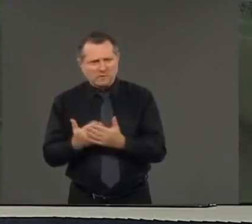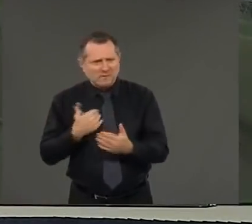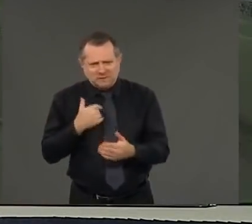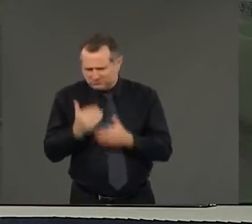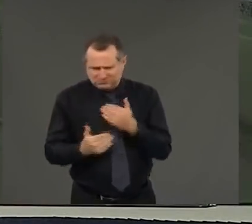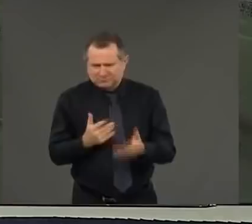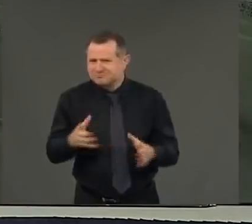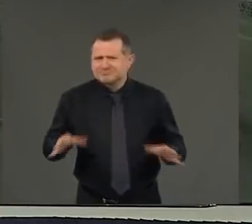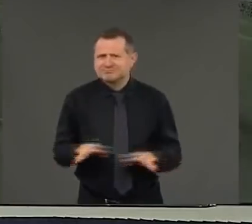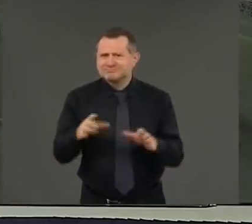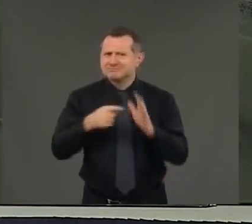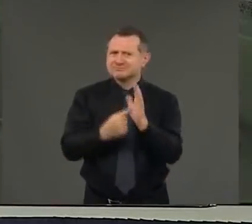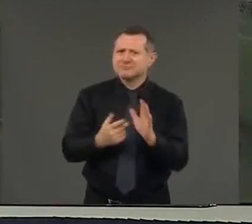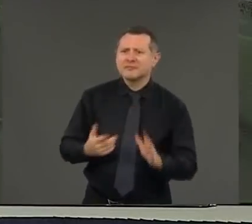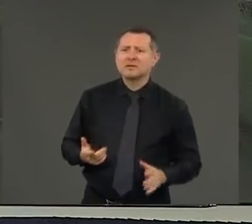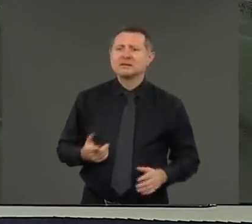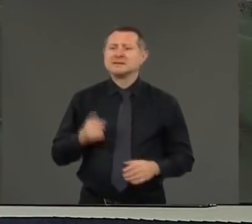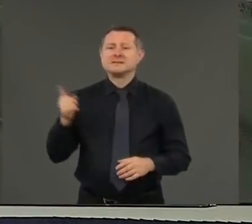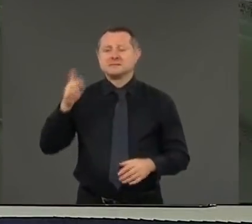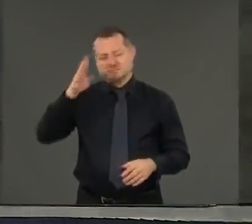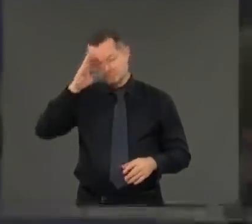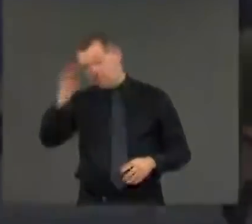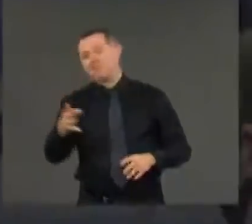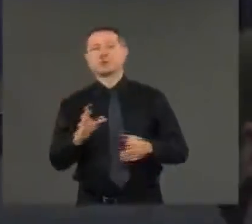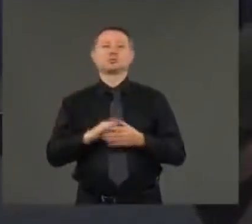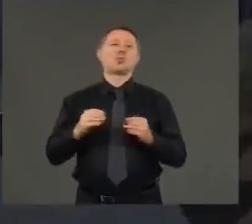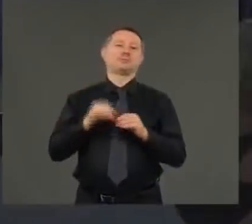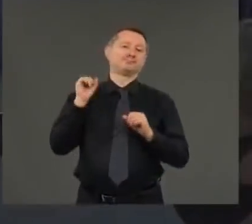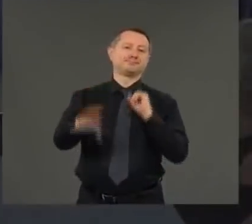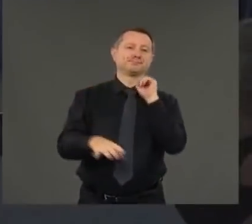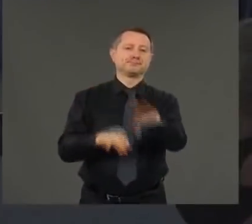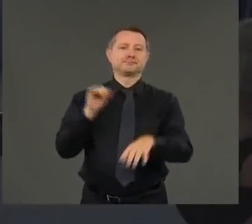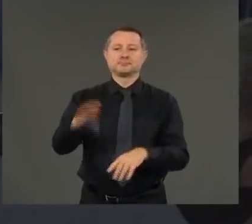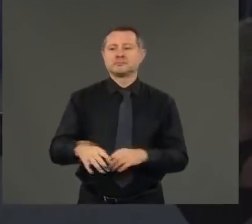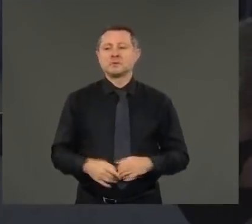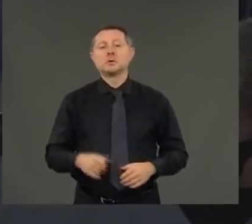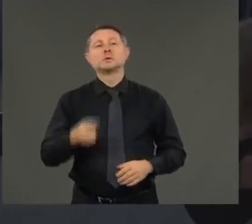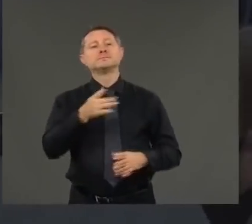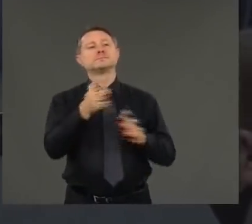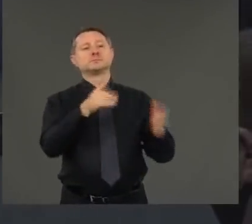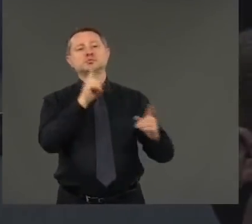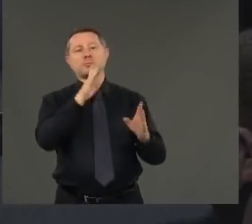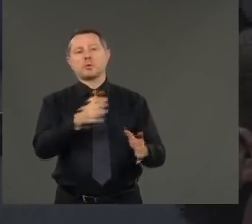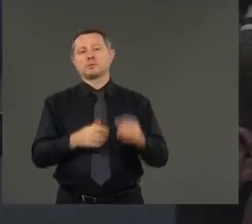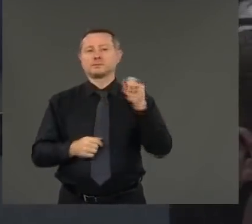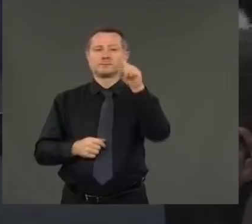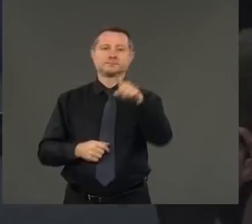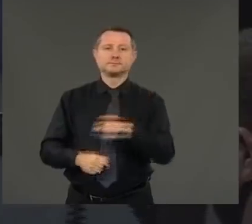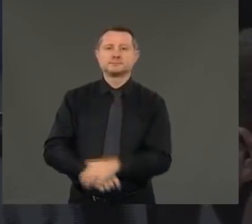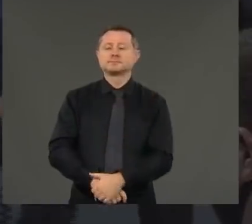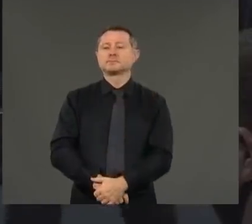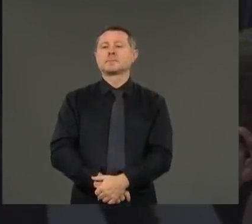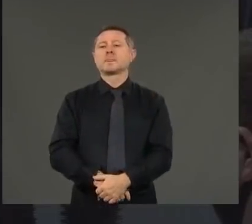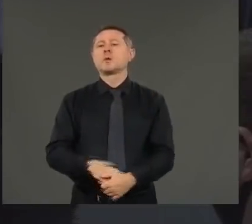CORONAVIRUS TASK FORCE. WHY DO YOU HAVE A TASK FORCE IF THERE IS NO PROBLEM, RIGHT? IT'S JUST MADE UP.